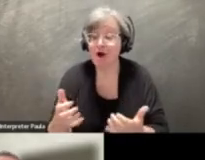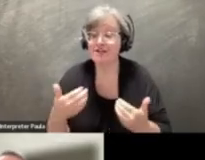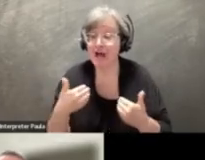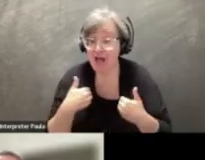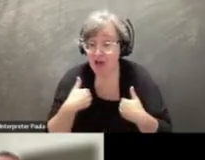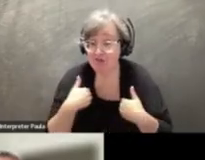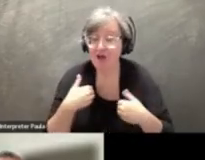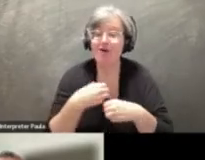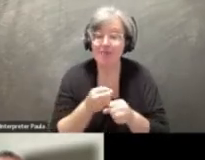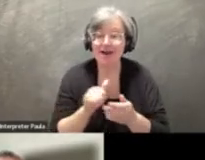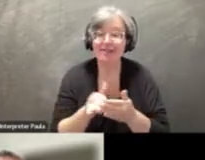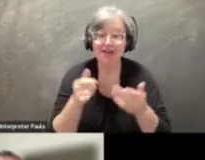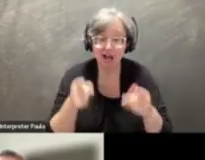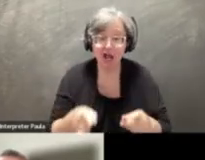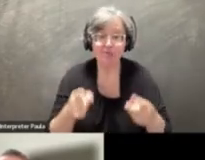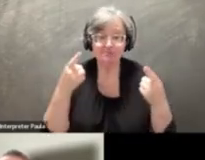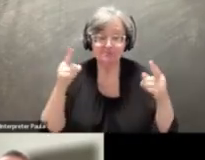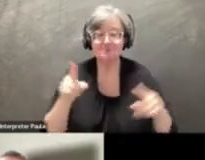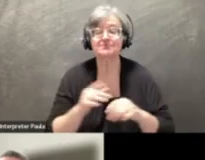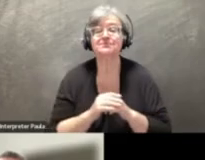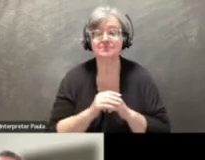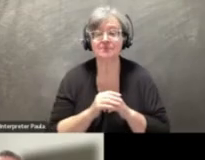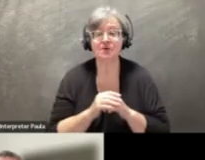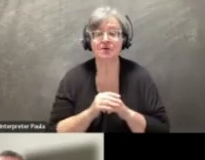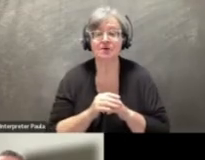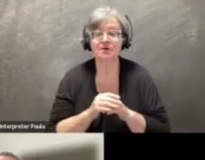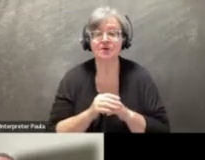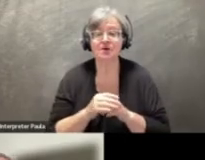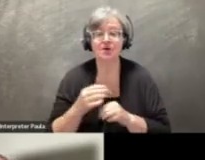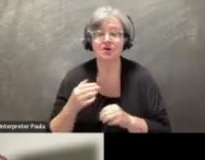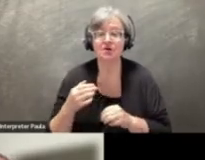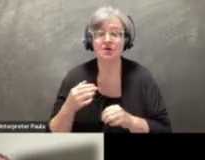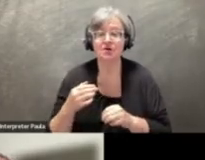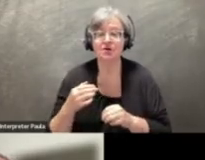making that happen? Right? We're not making these changes